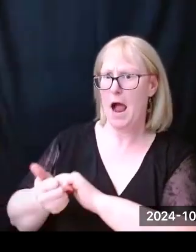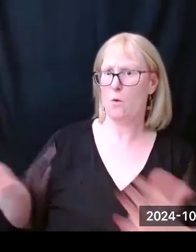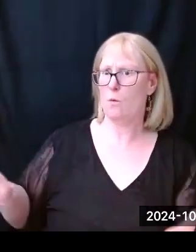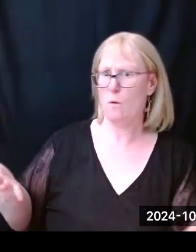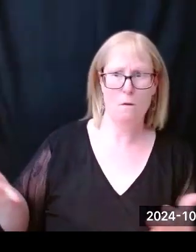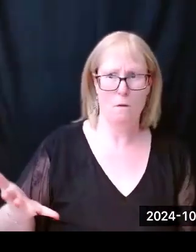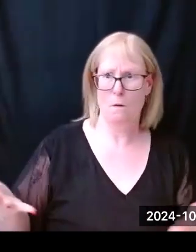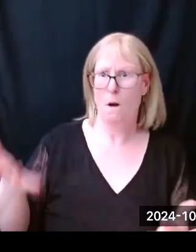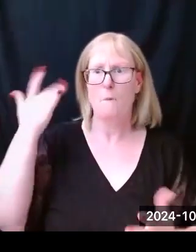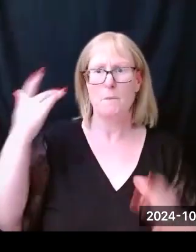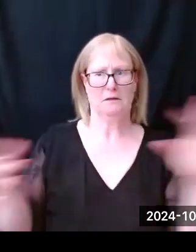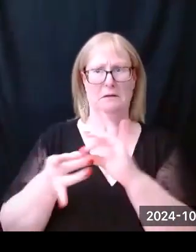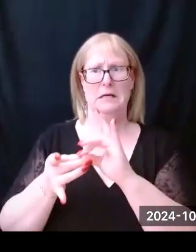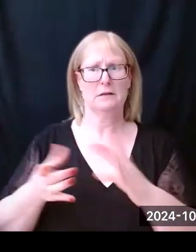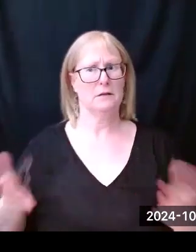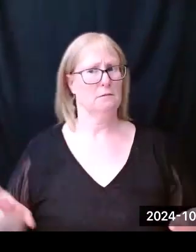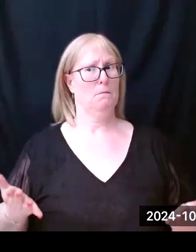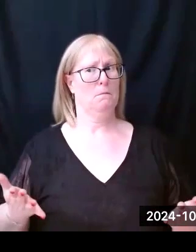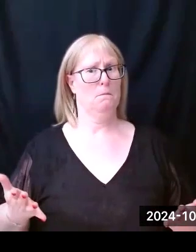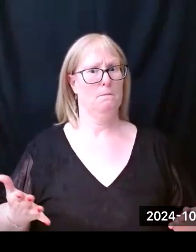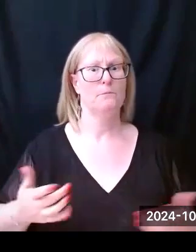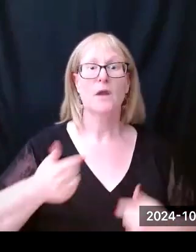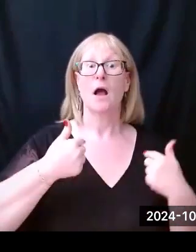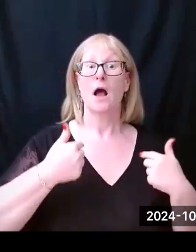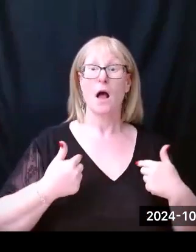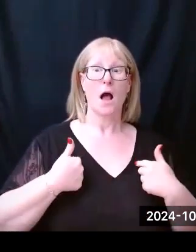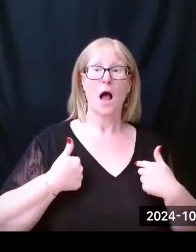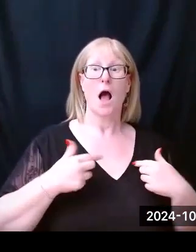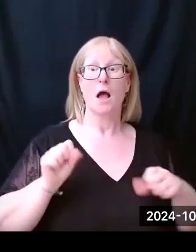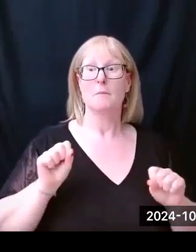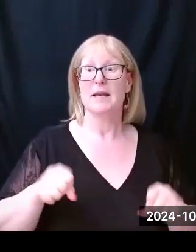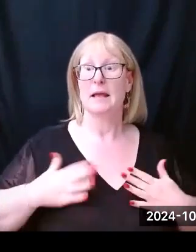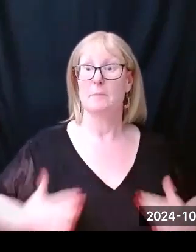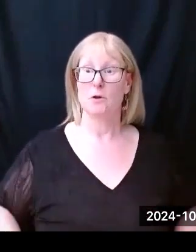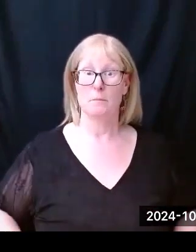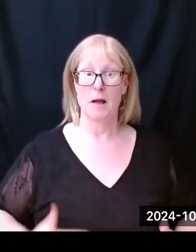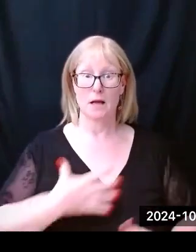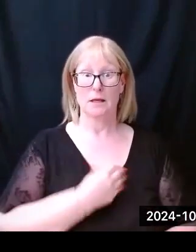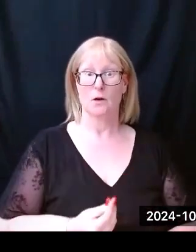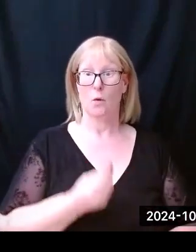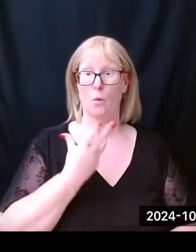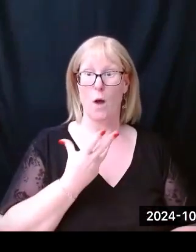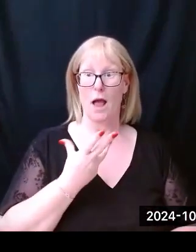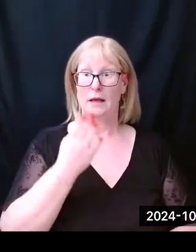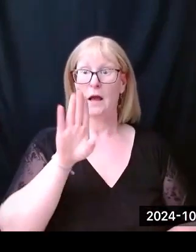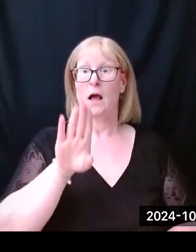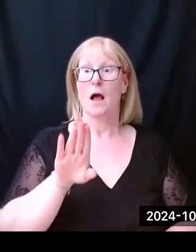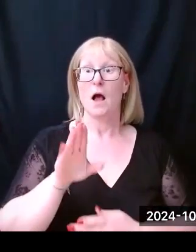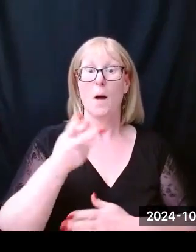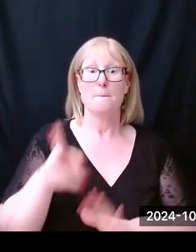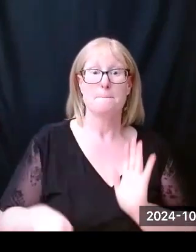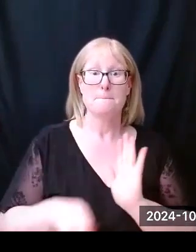Personally, I identify as an able-bodied, white, bicultural, second-generation Cuban-American male.